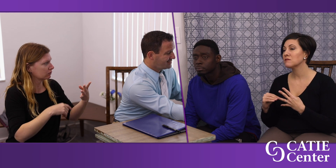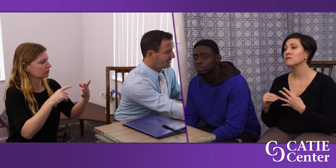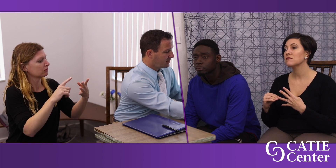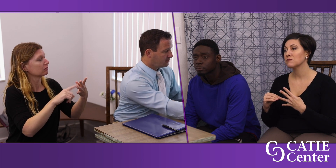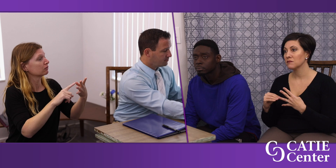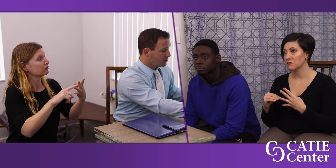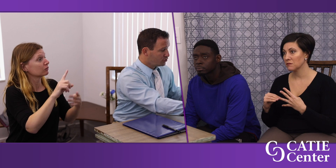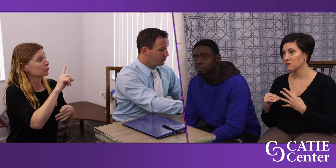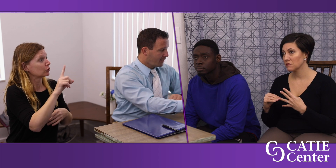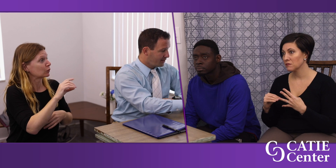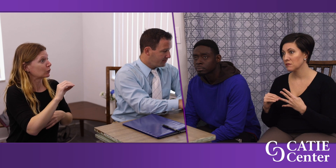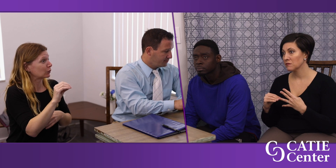C) a zoo ahead